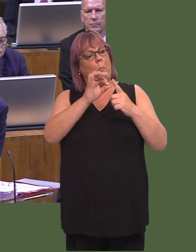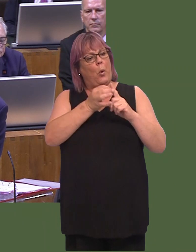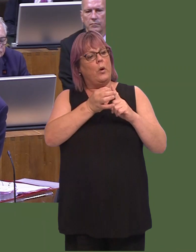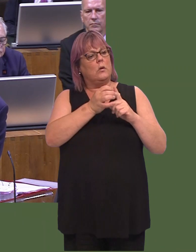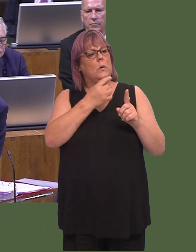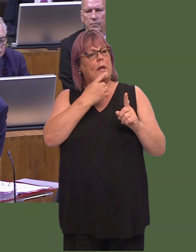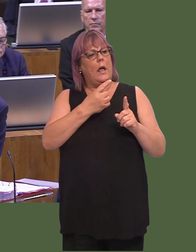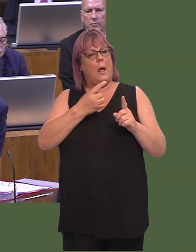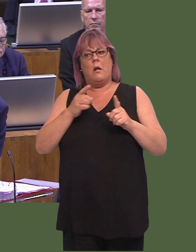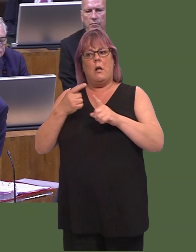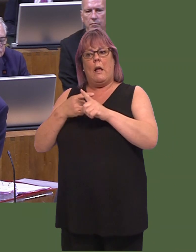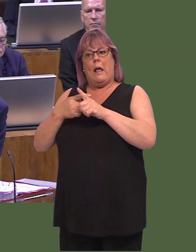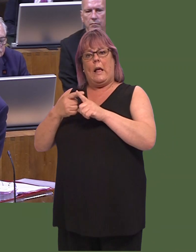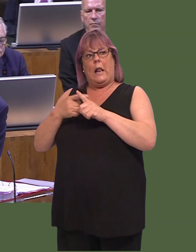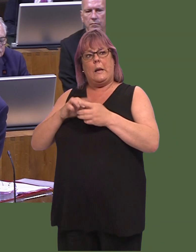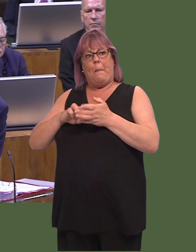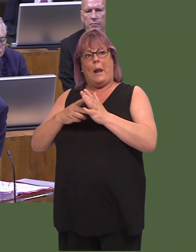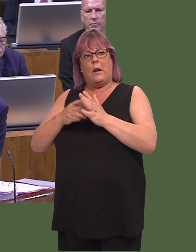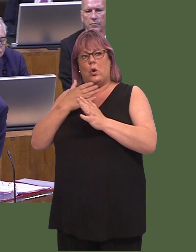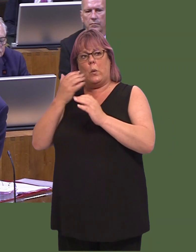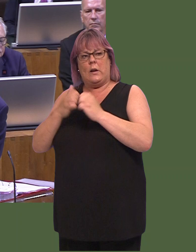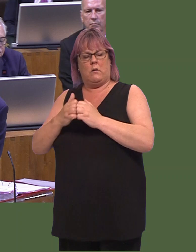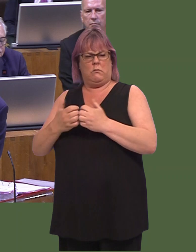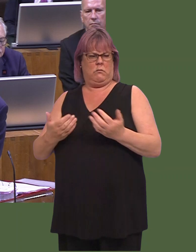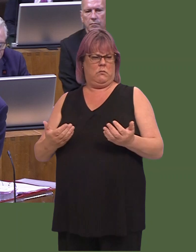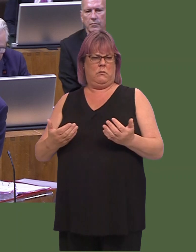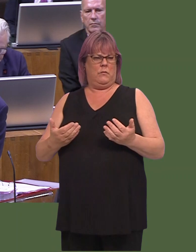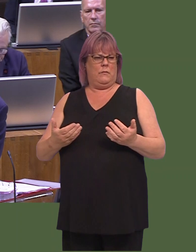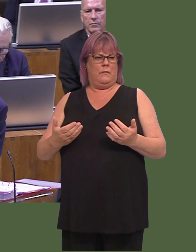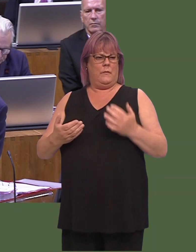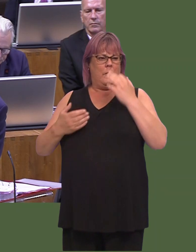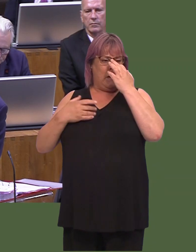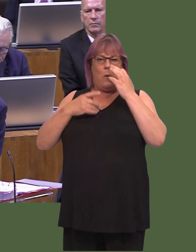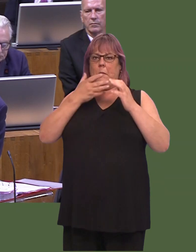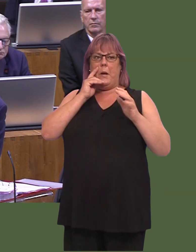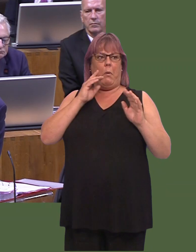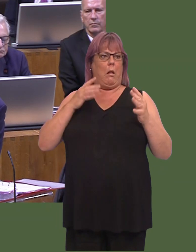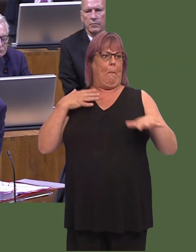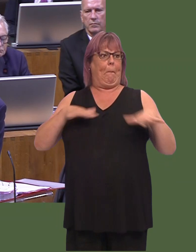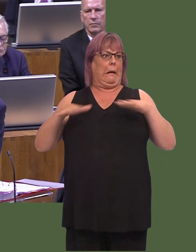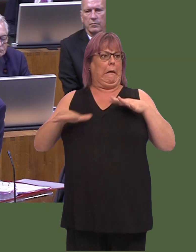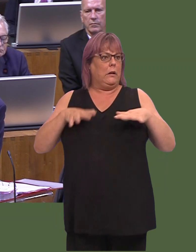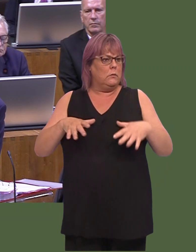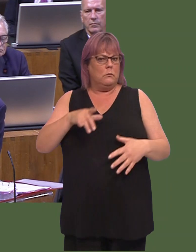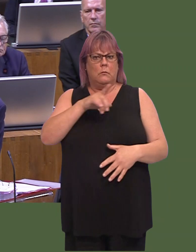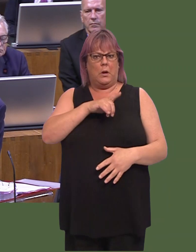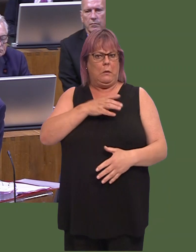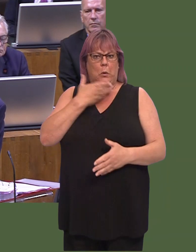She makes the point that there is planning for a 'no deal' Brexit. There is no planning for a 'no deal' Brexit. It's more like people running around in circles screaming.